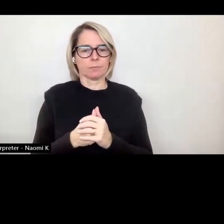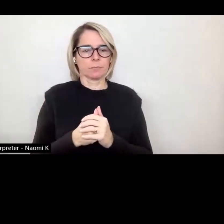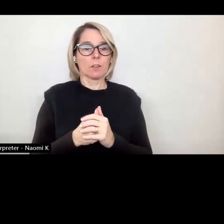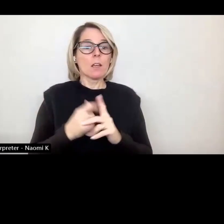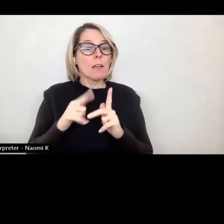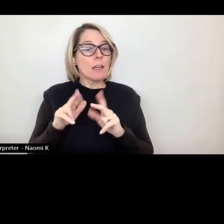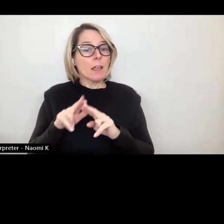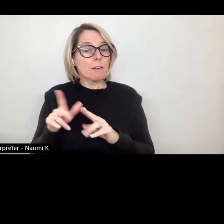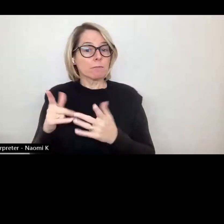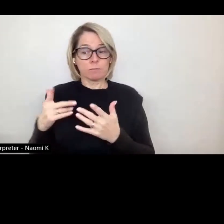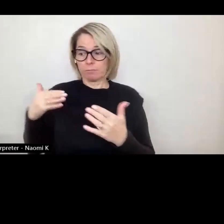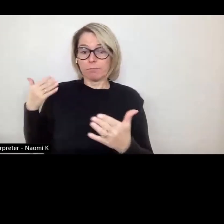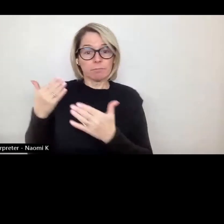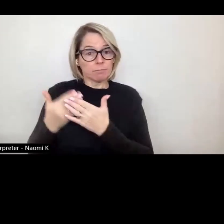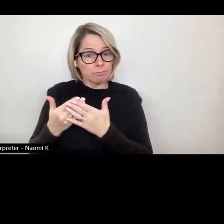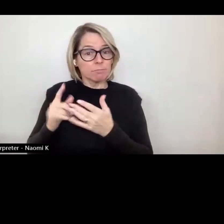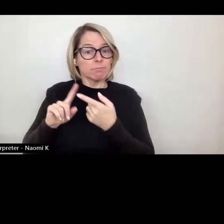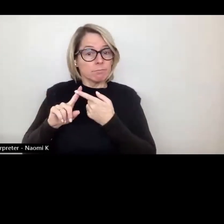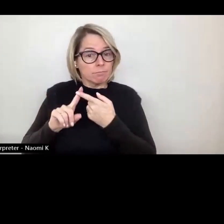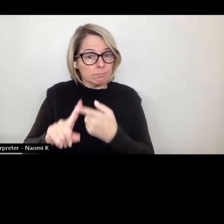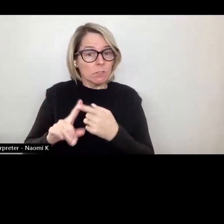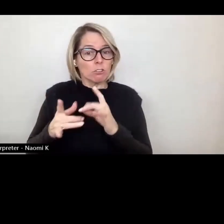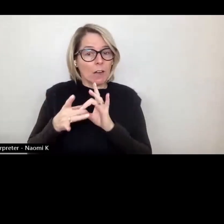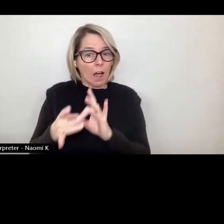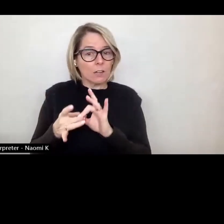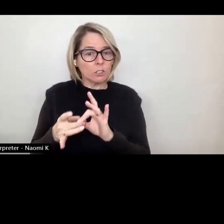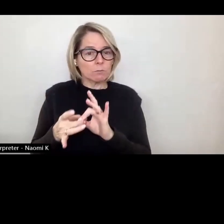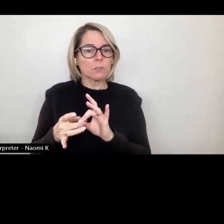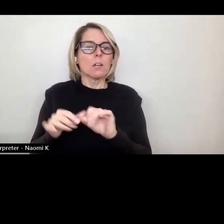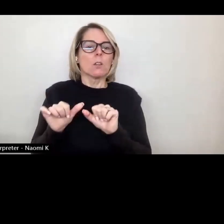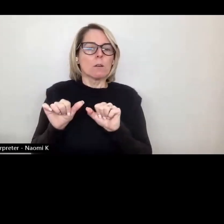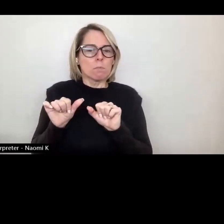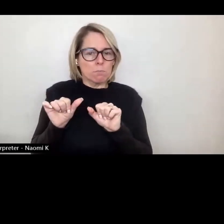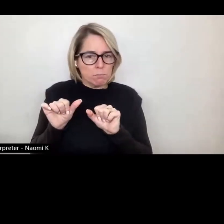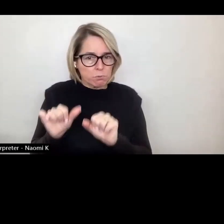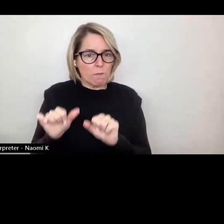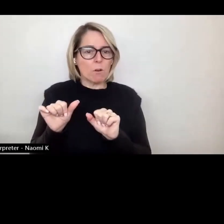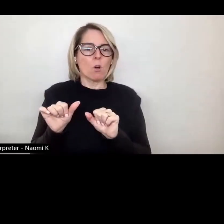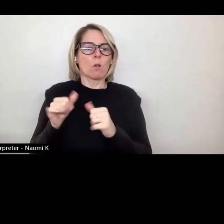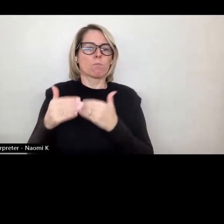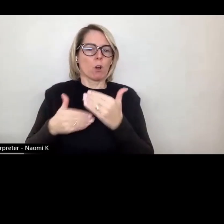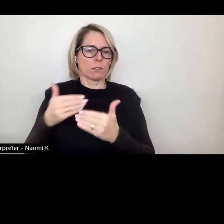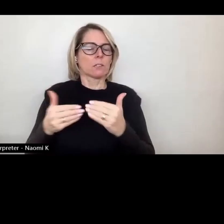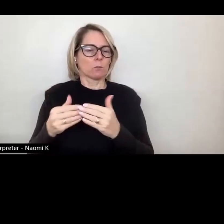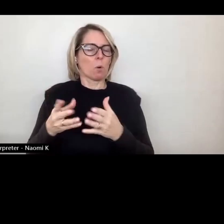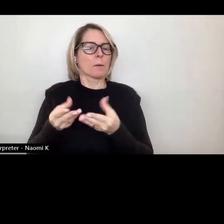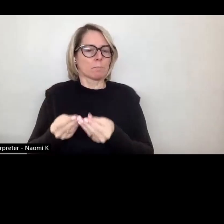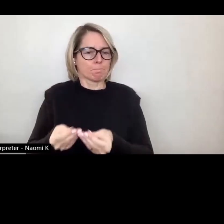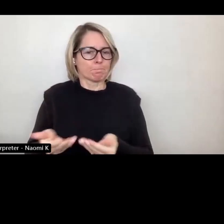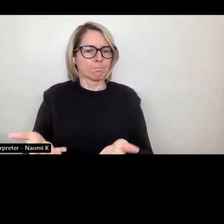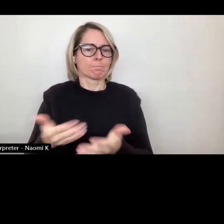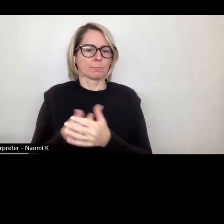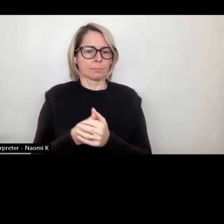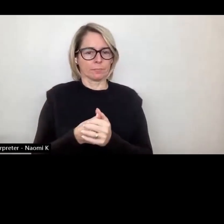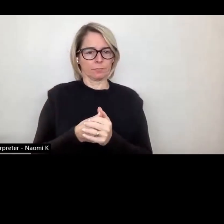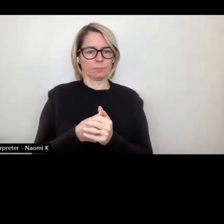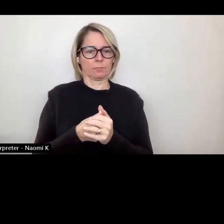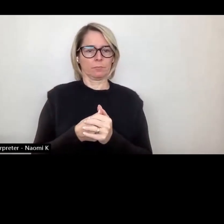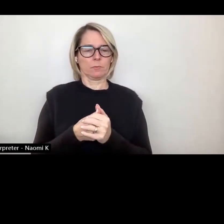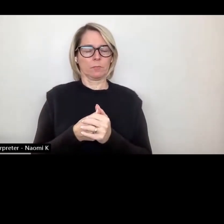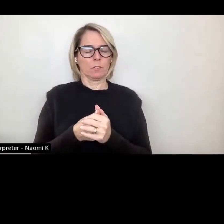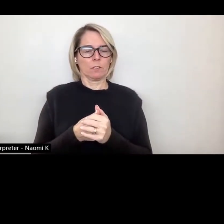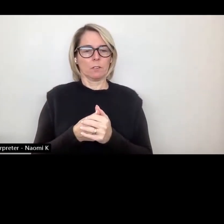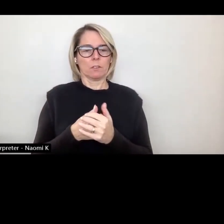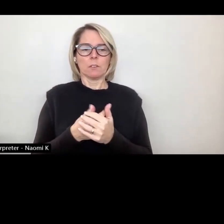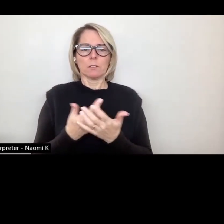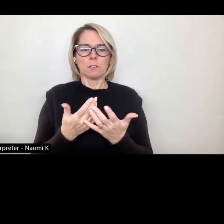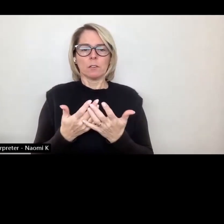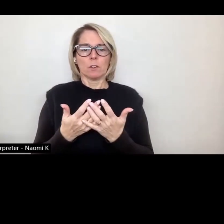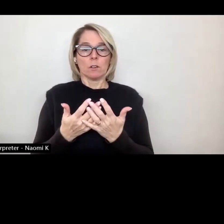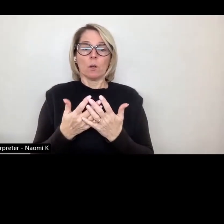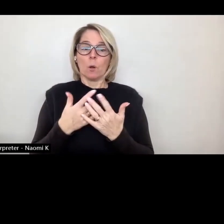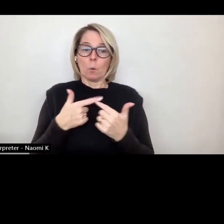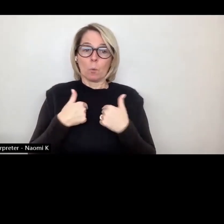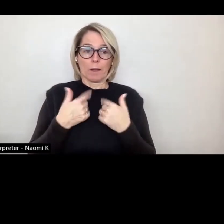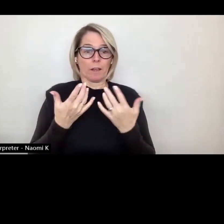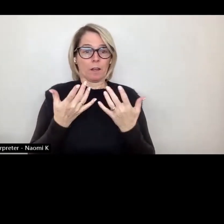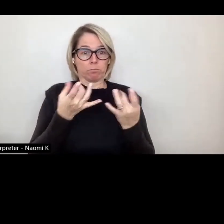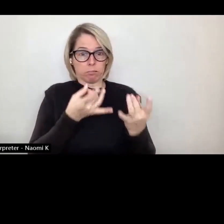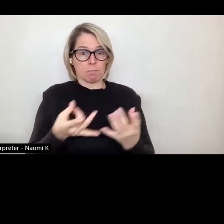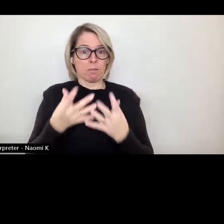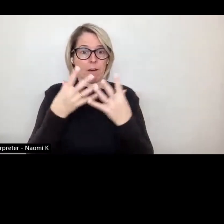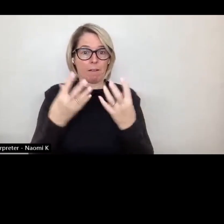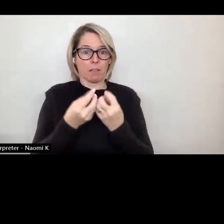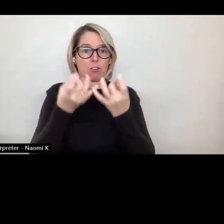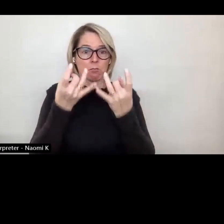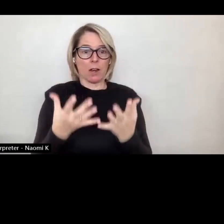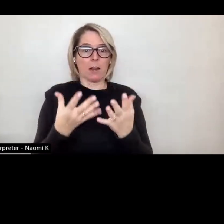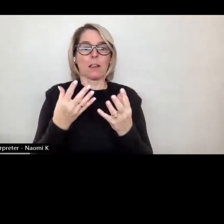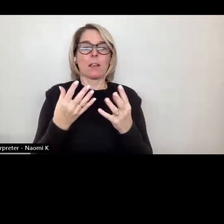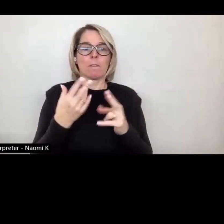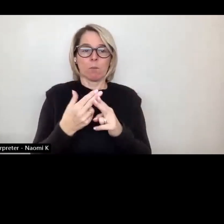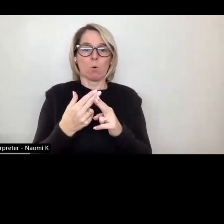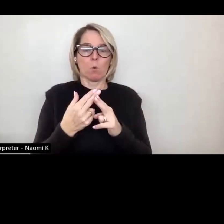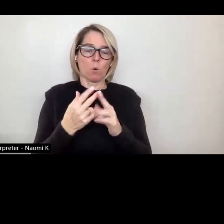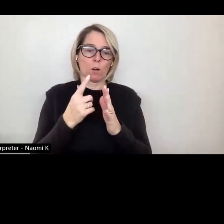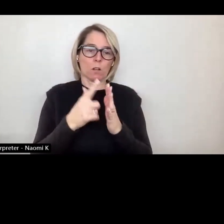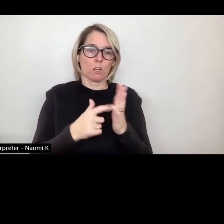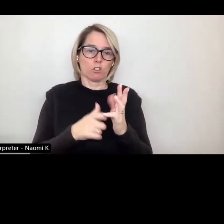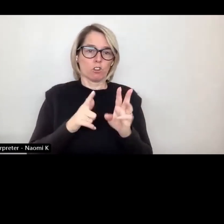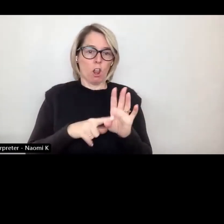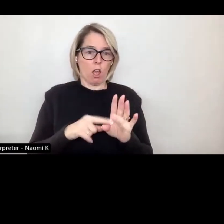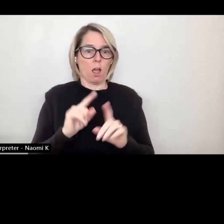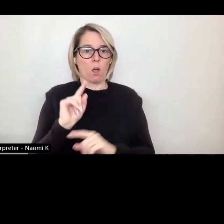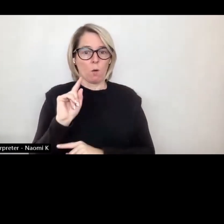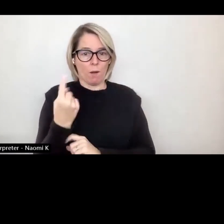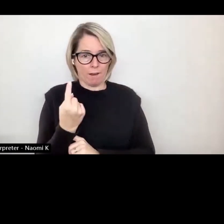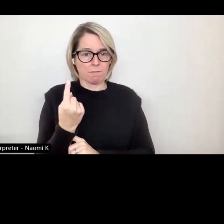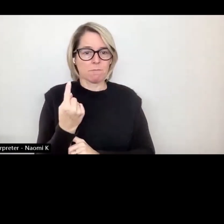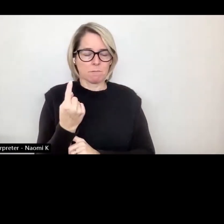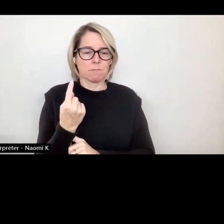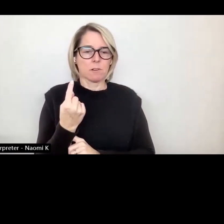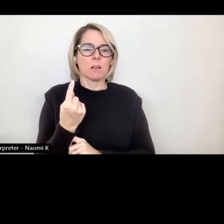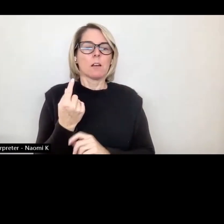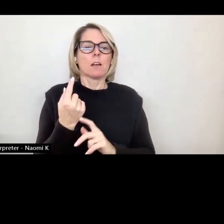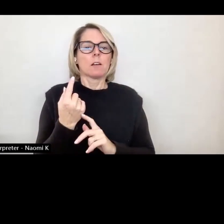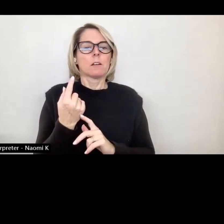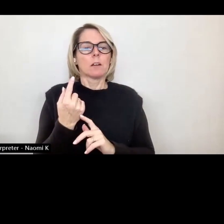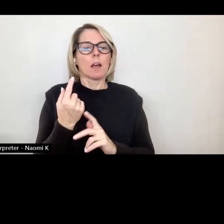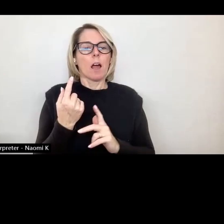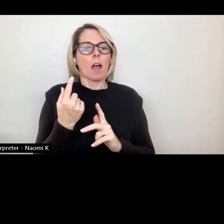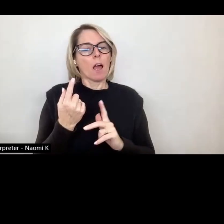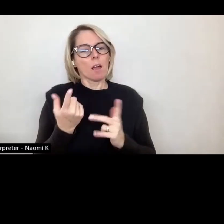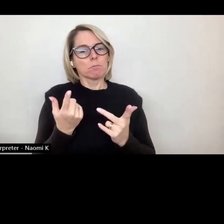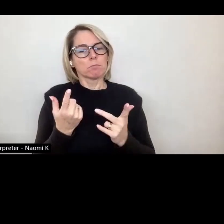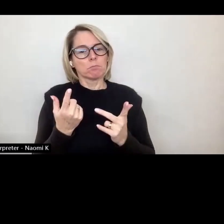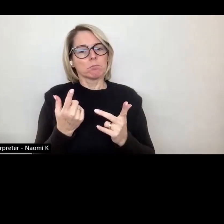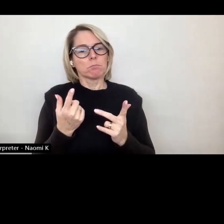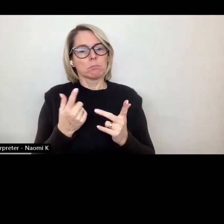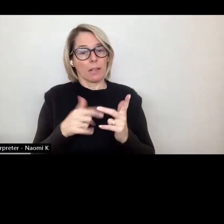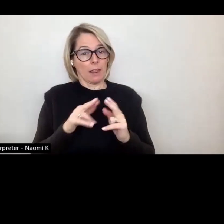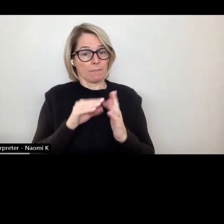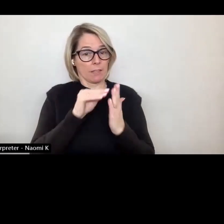We are open to working with organisations that are successful to get those things in place prior to 1 July as part of their transition process should that be the outcome of the application and assessment process.